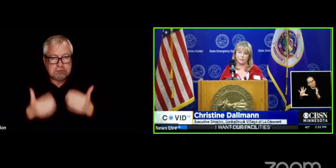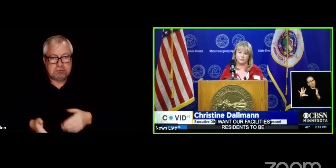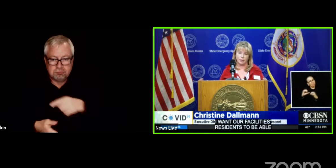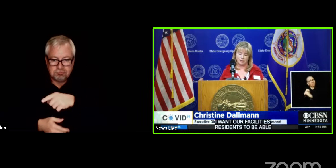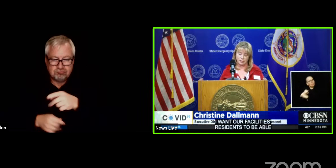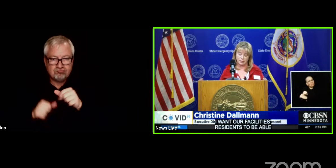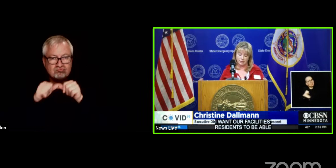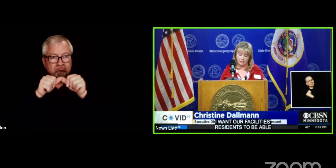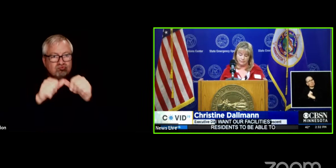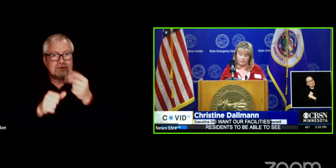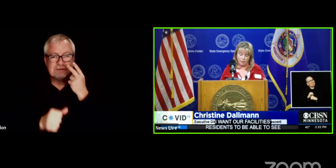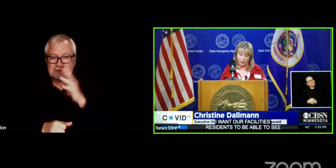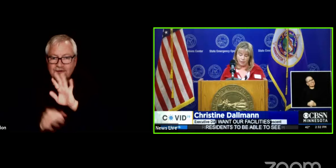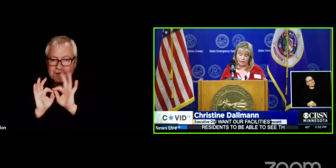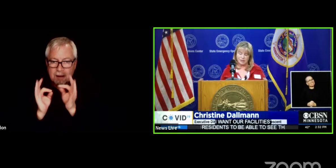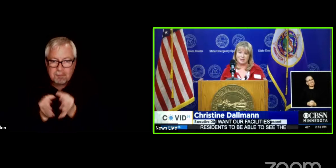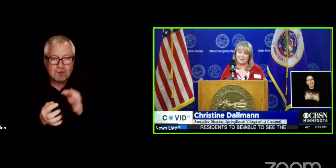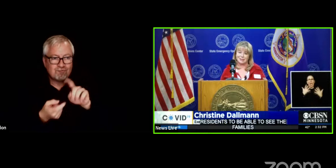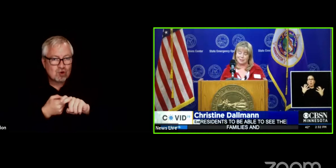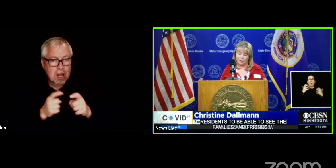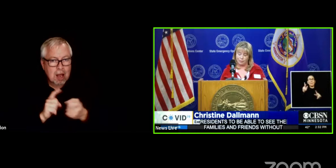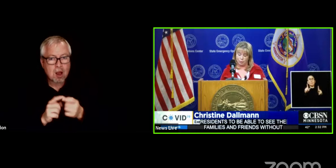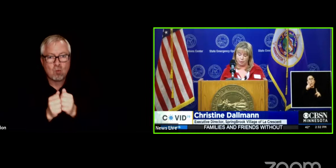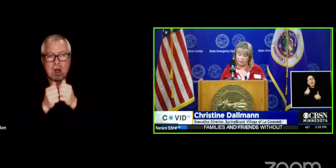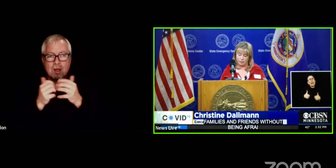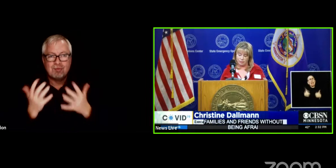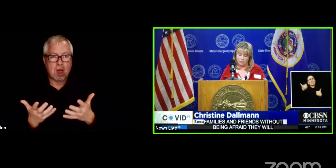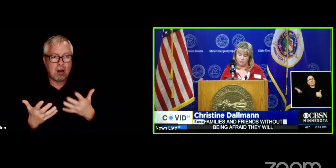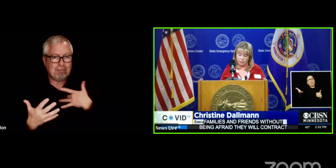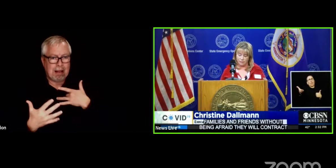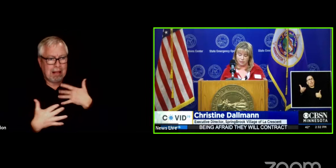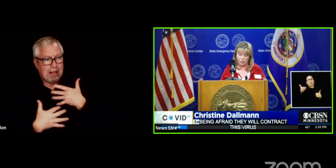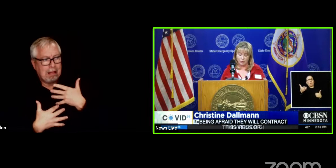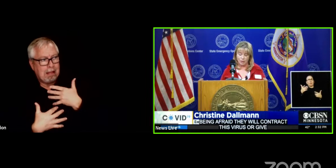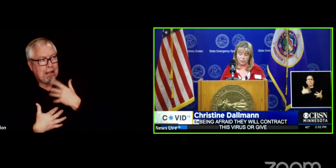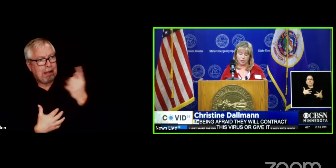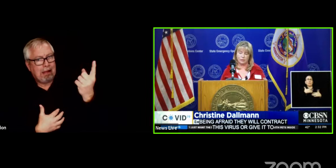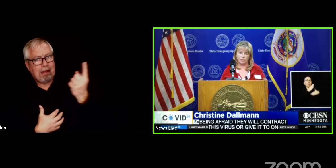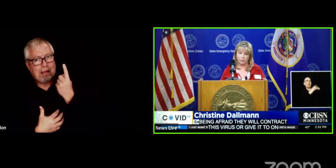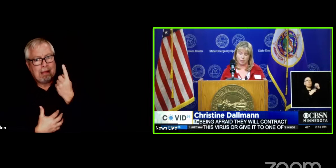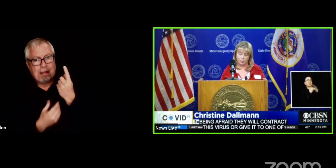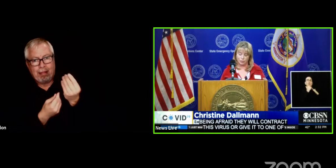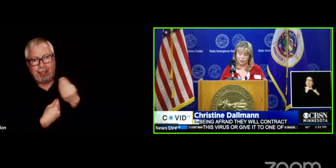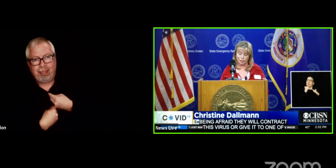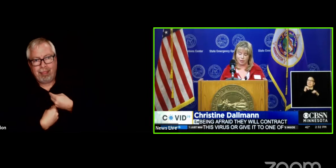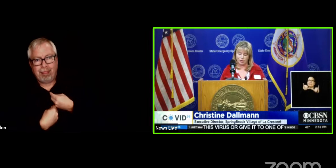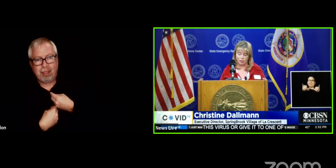OF CONTRACTING THE VIRUS. ALL OF OUR CITIZENS ARE IMPORTANT. WE HAVE SO MUCH WE CAN LEARN FROM OUR OLDER GENERATION.